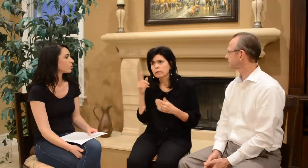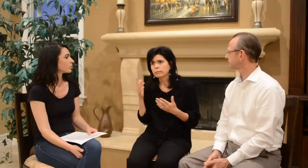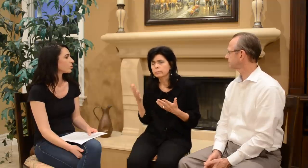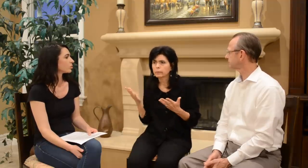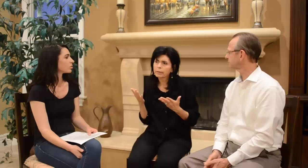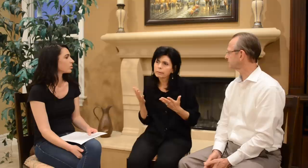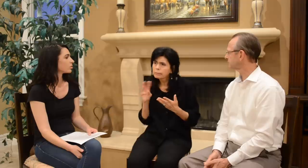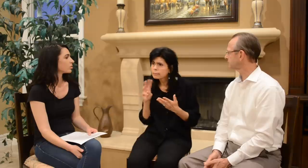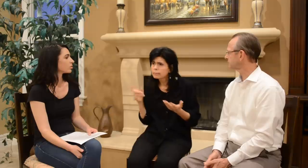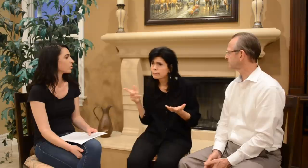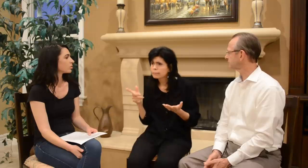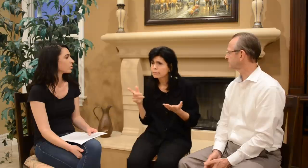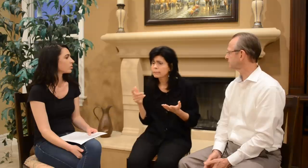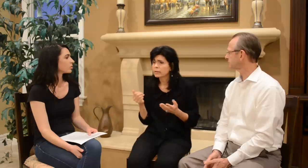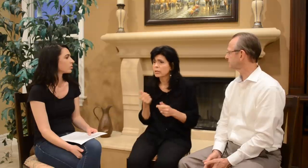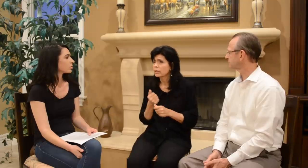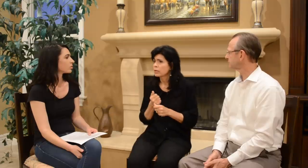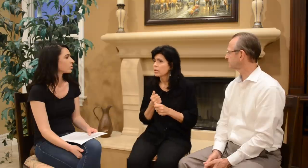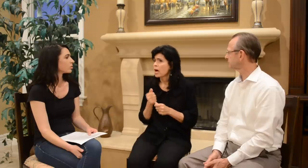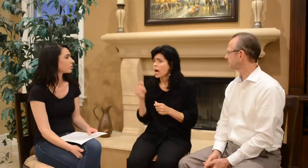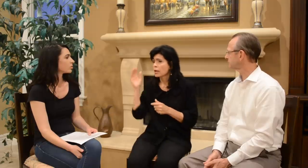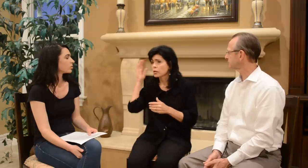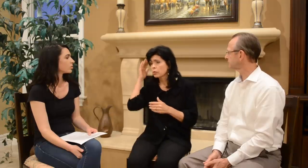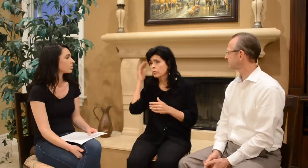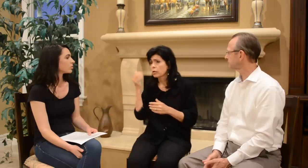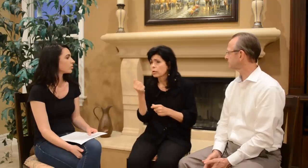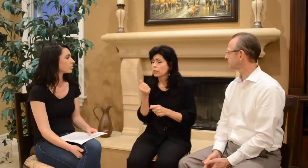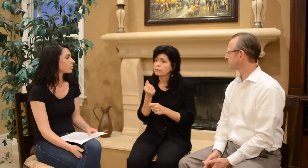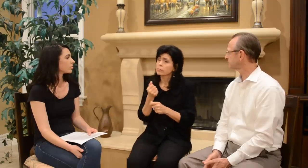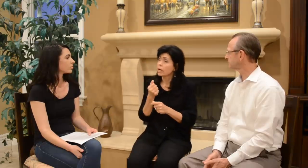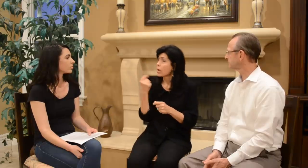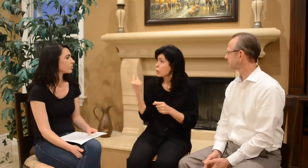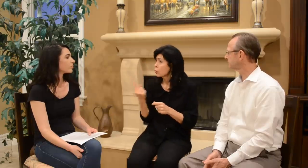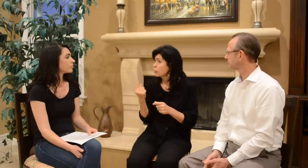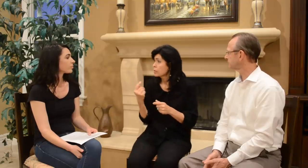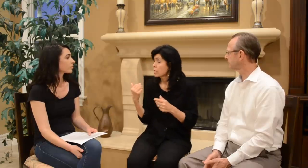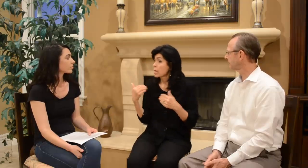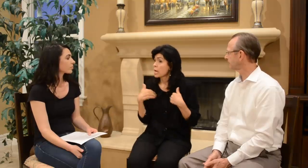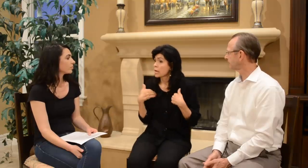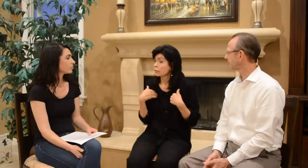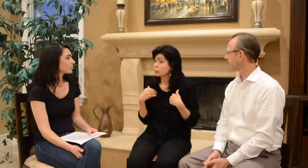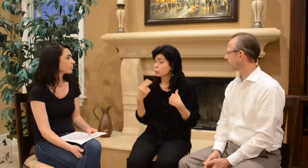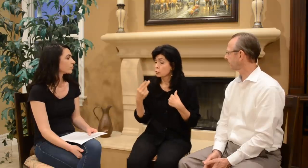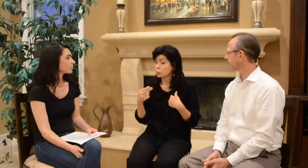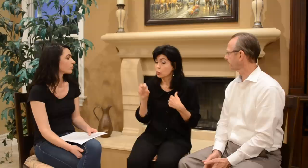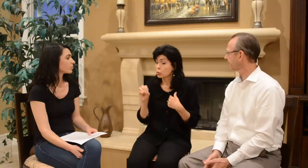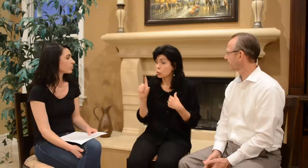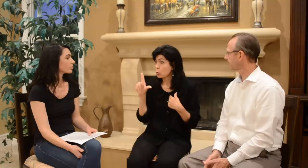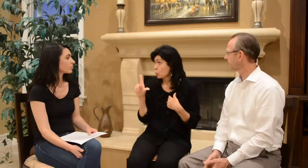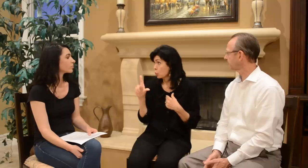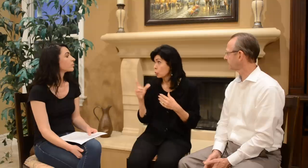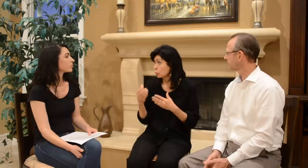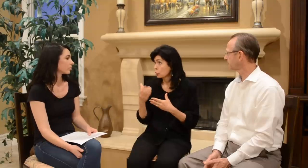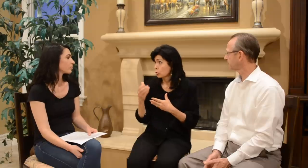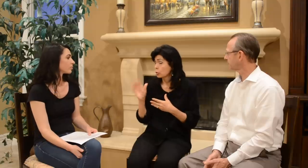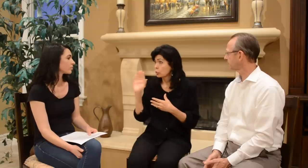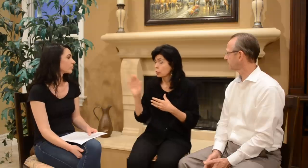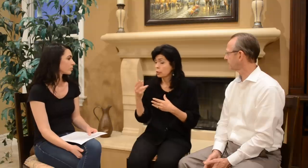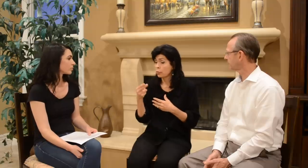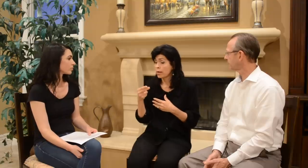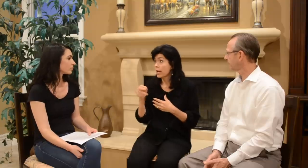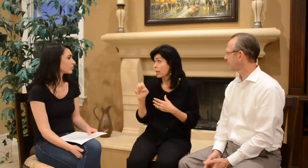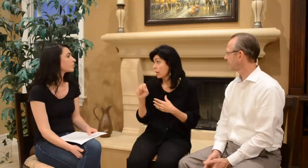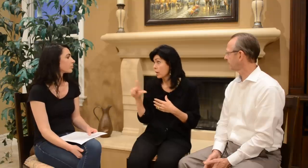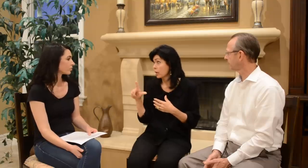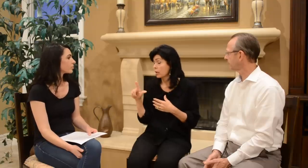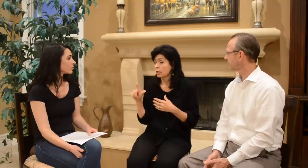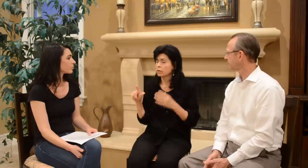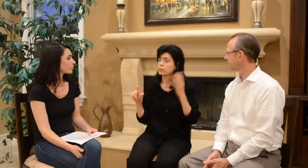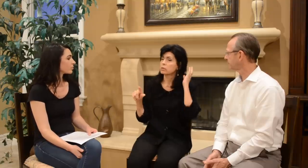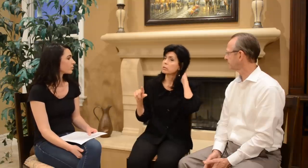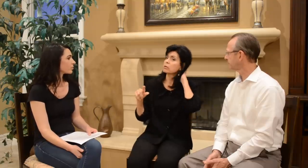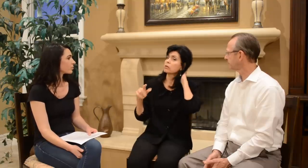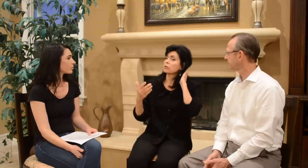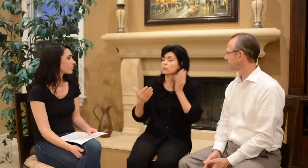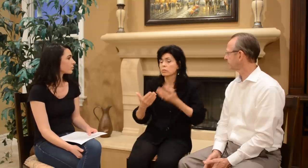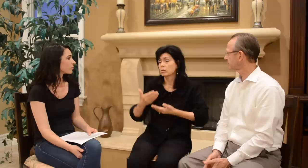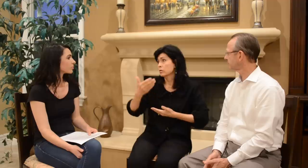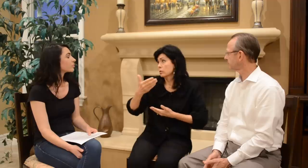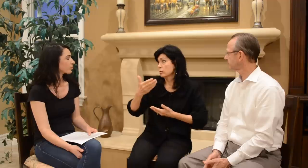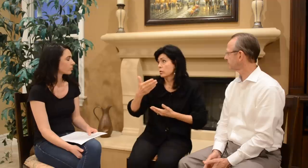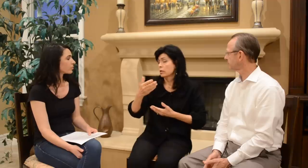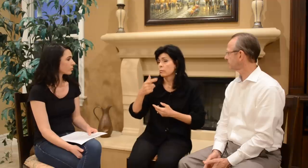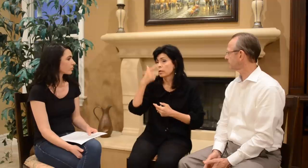And I thought, well- I know that I always have to hold your little head up